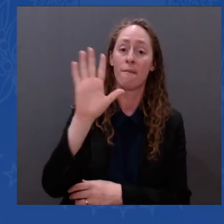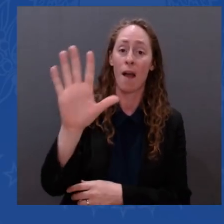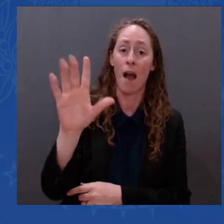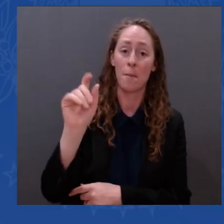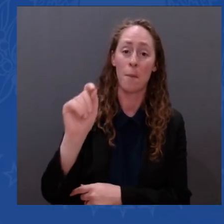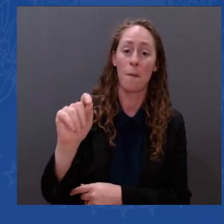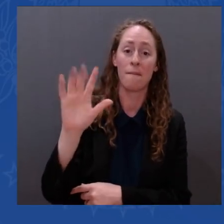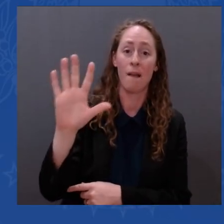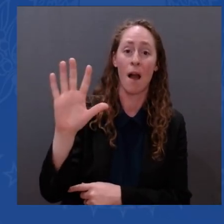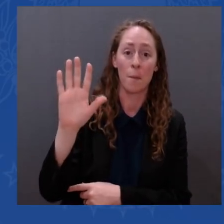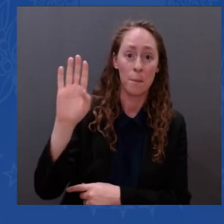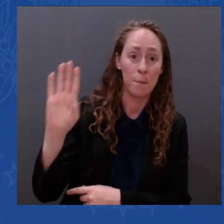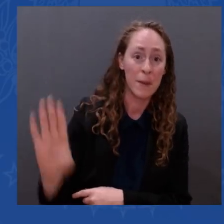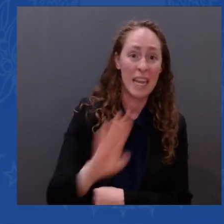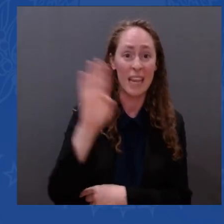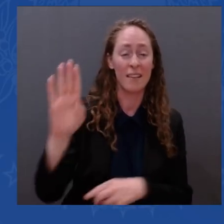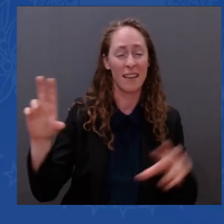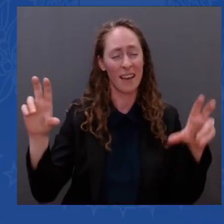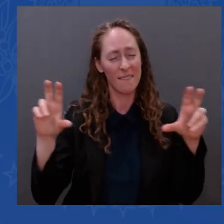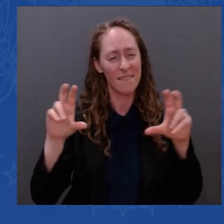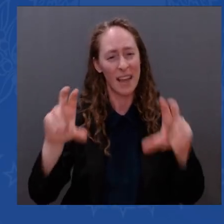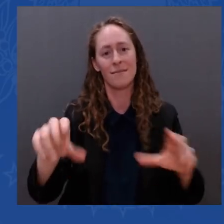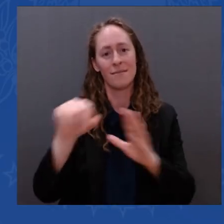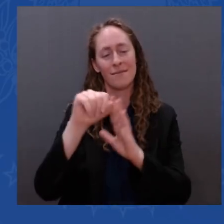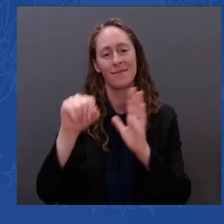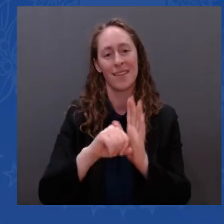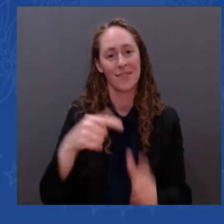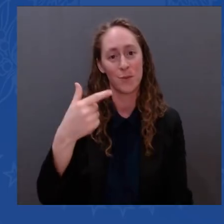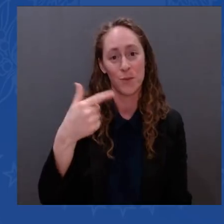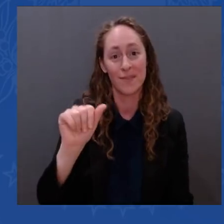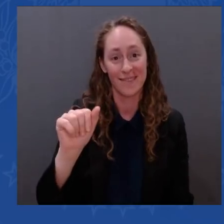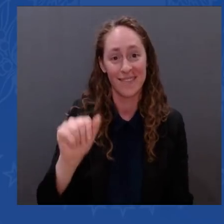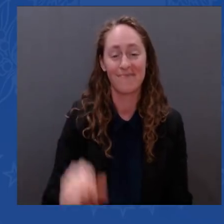dedicated IBI and battery cell manufacturing plant.